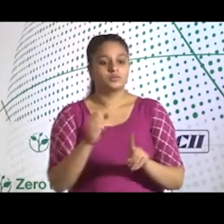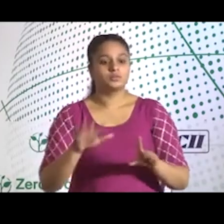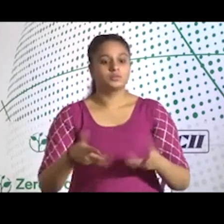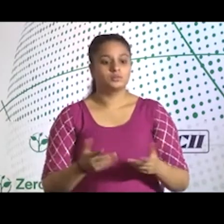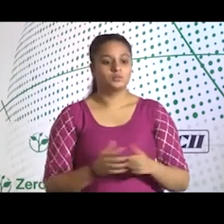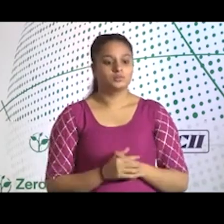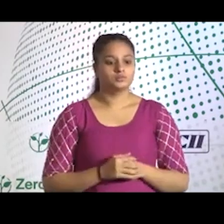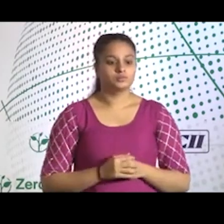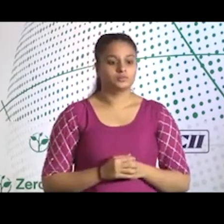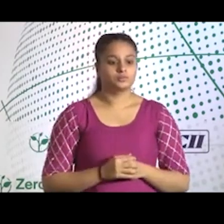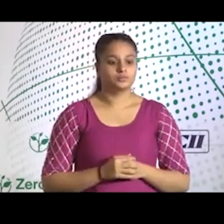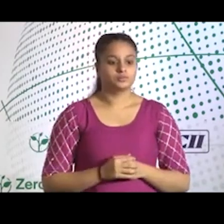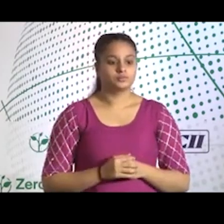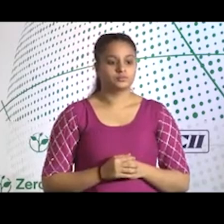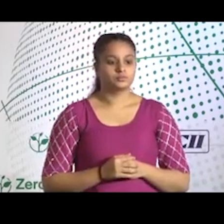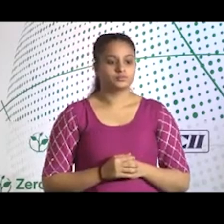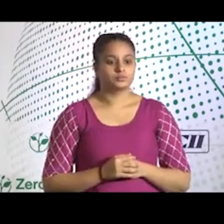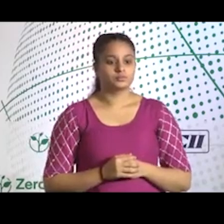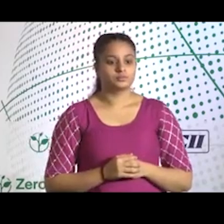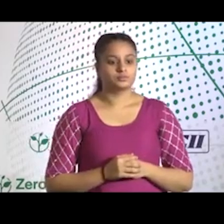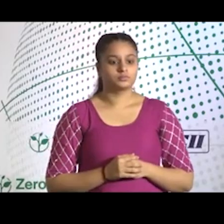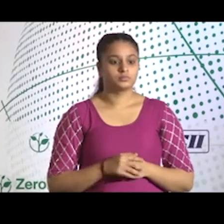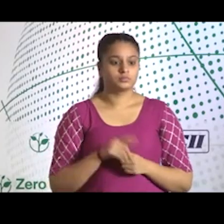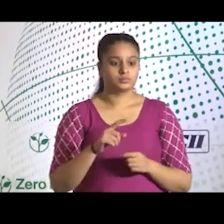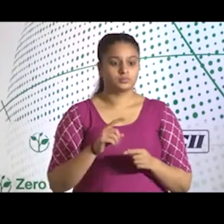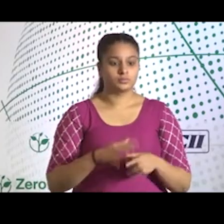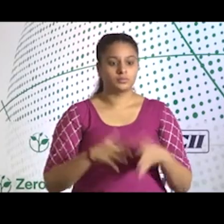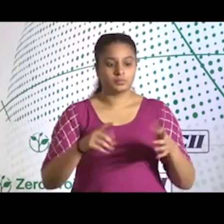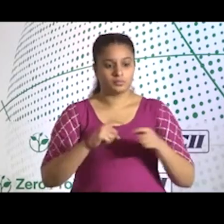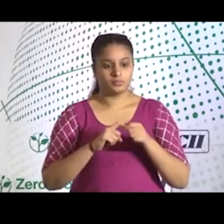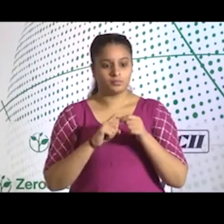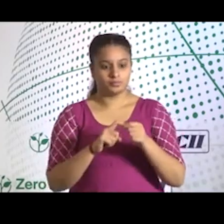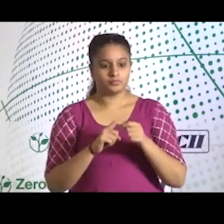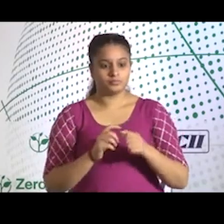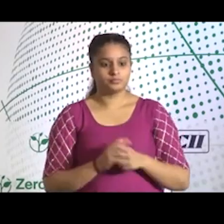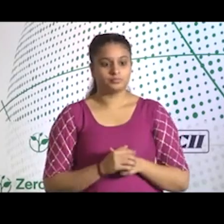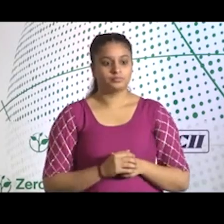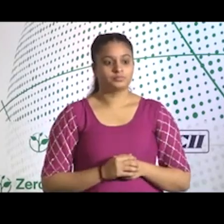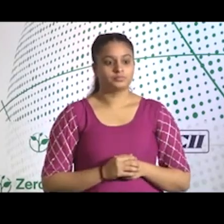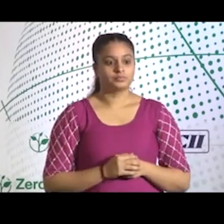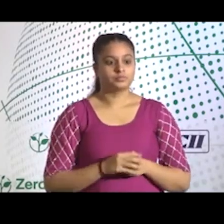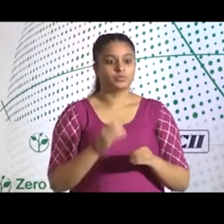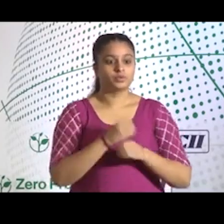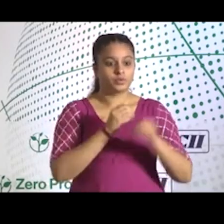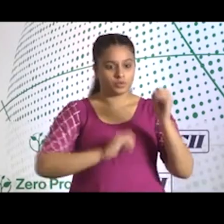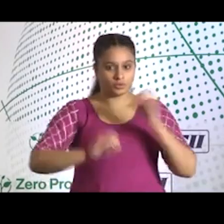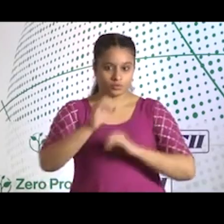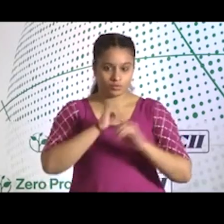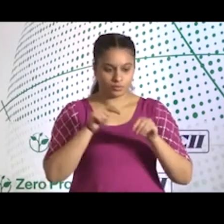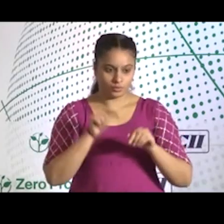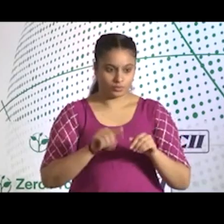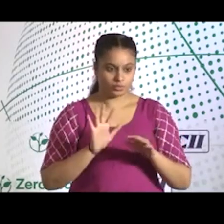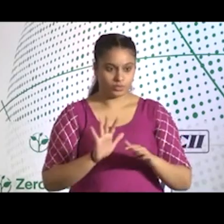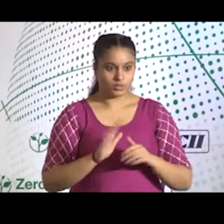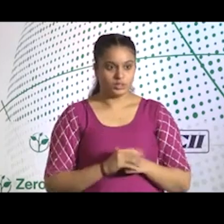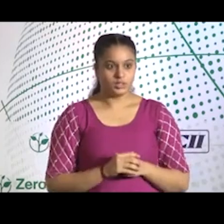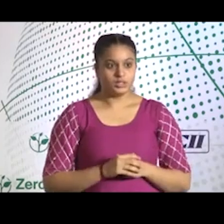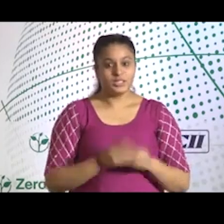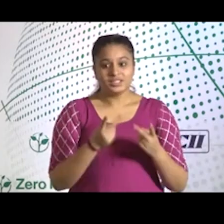Yeah, that's that's that's a great question. I think Google has twin responsibilities when it comes to this.